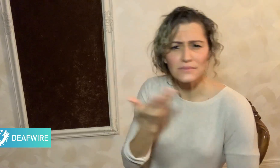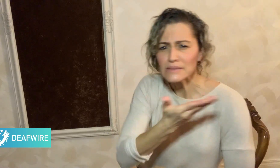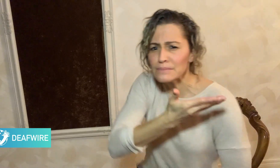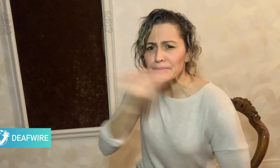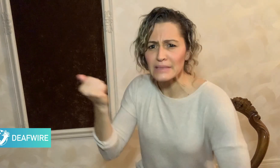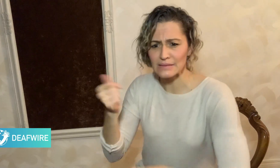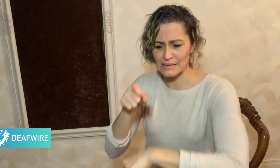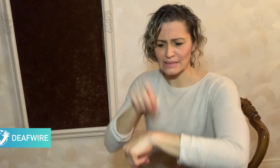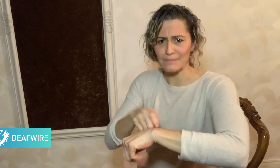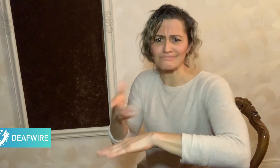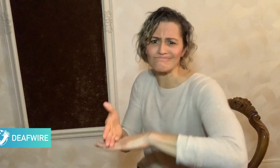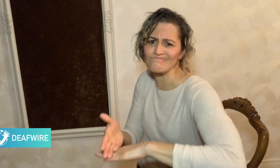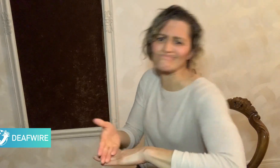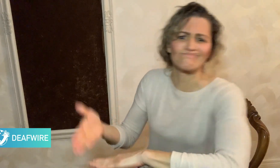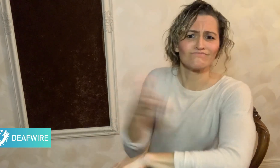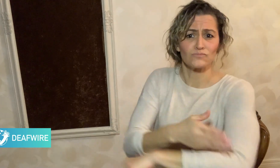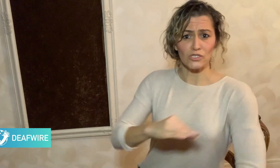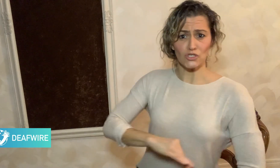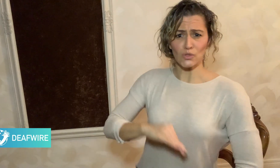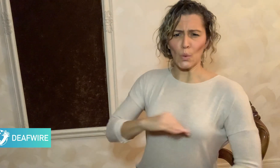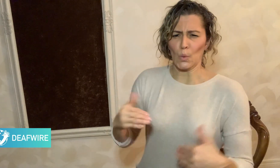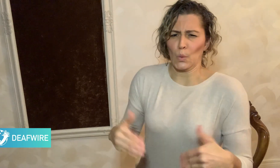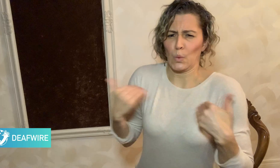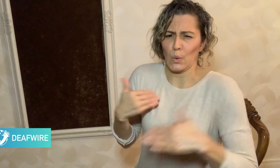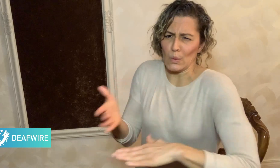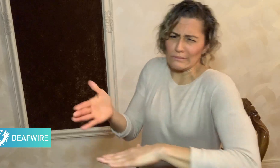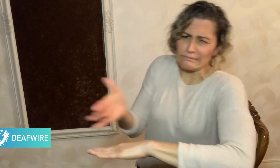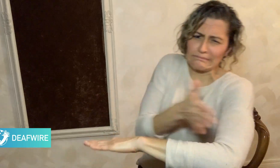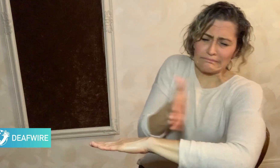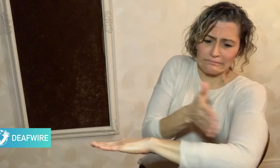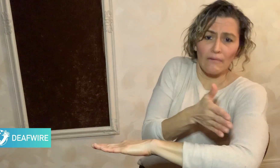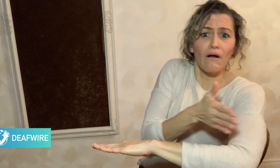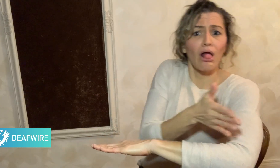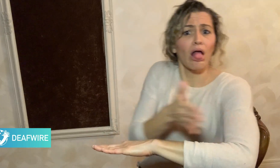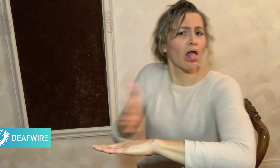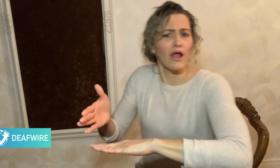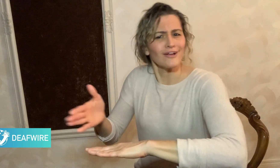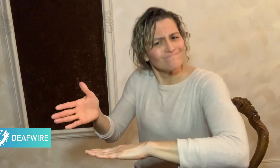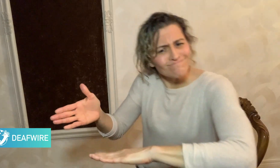the higher the rate of success.